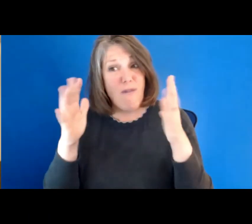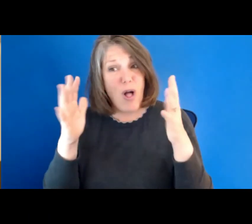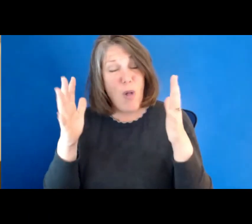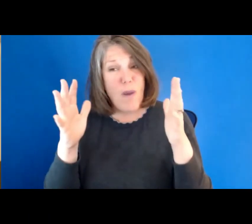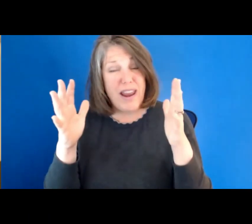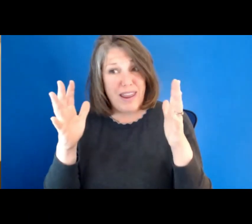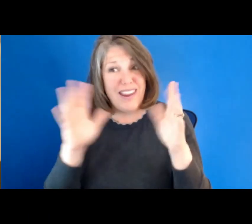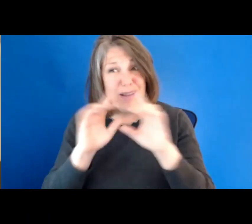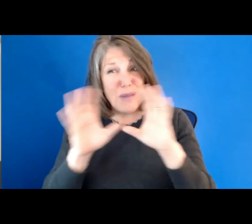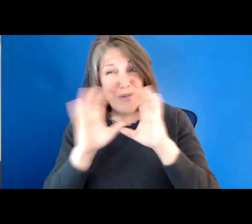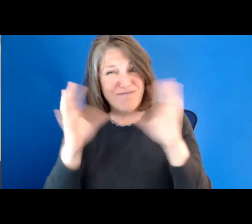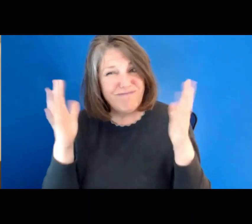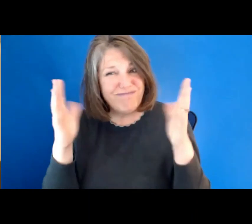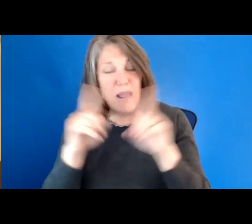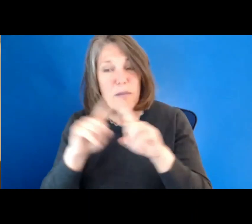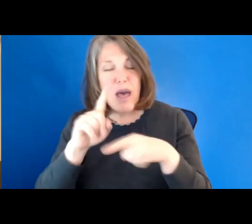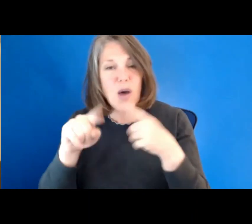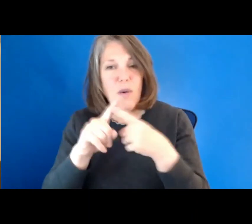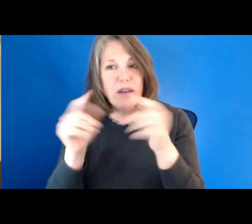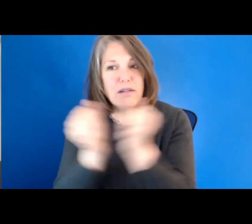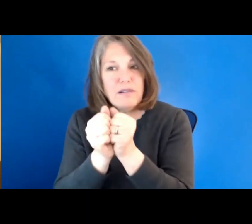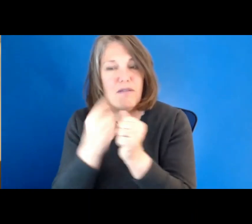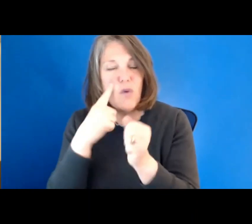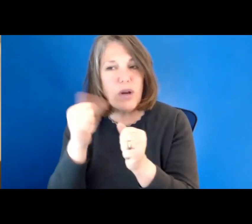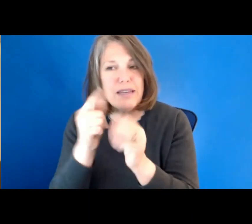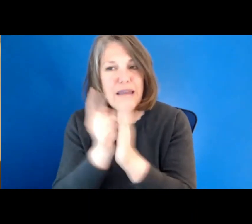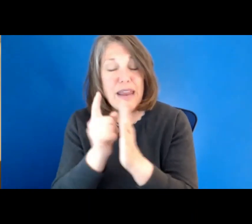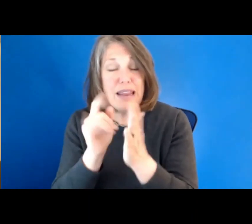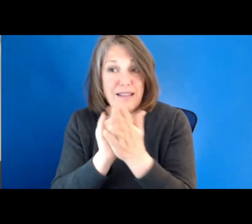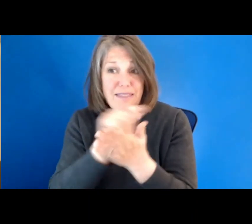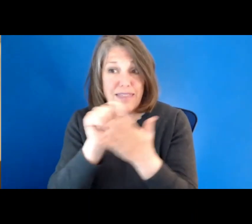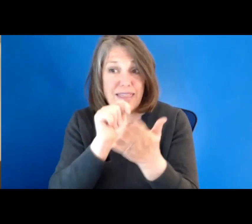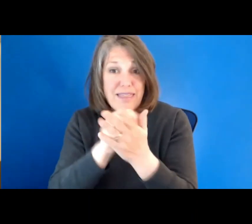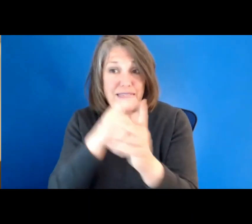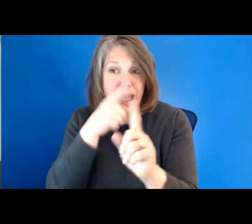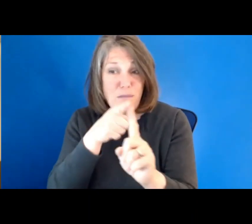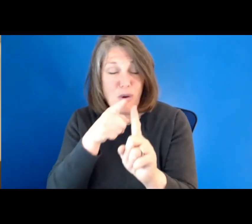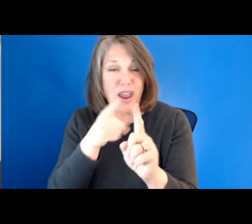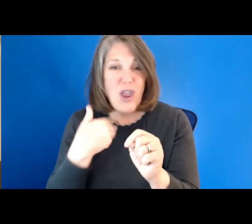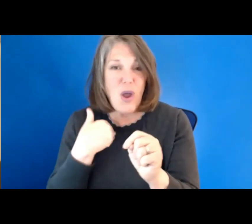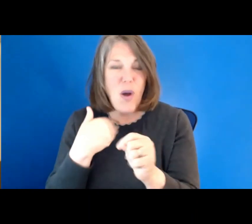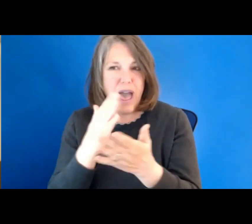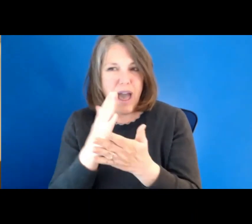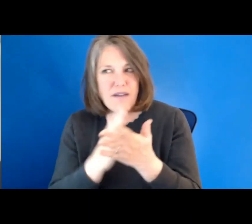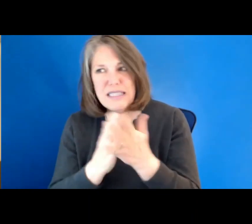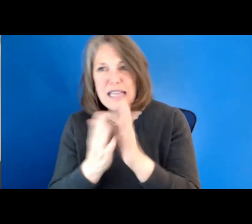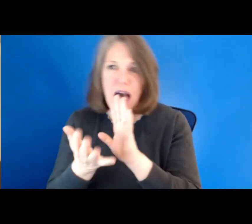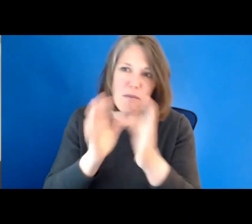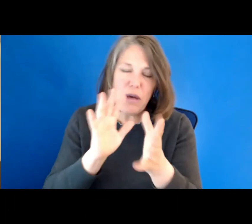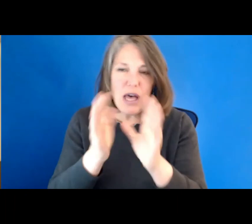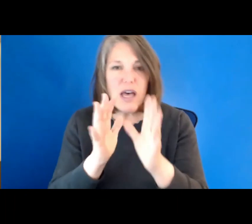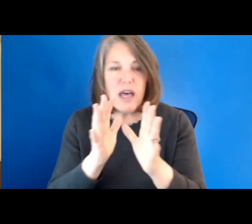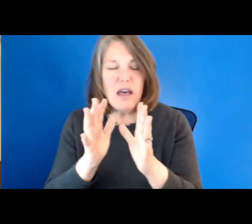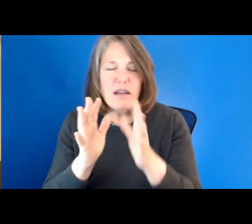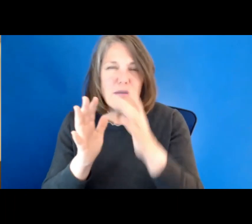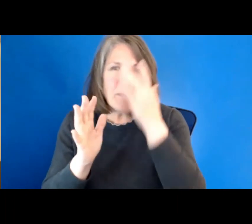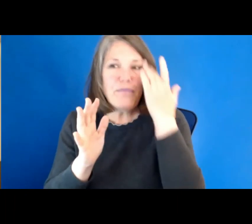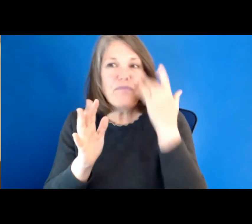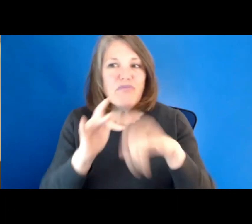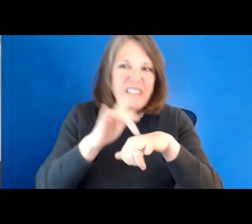17:42:00 you are together for 10 minutes, hopefully at that point, you have some touch and feel with respect 17:42:05 to how you are interacting